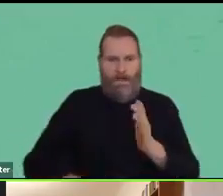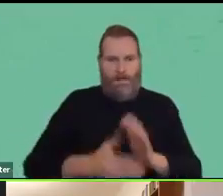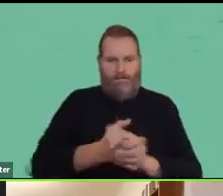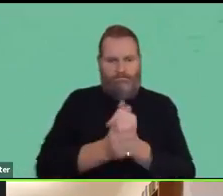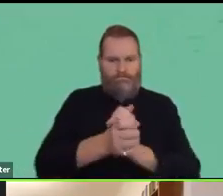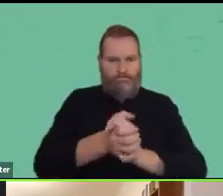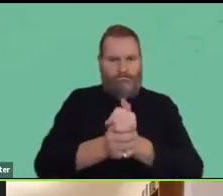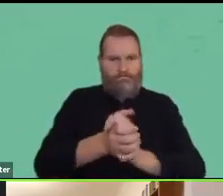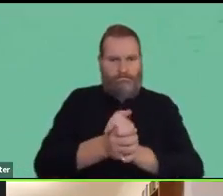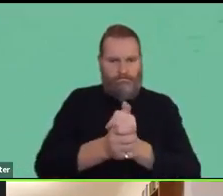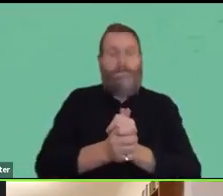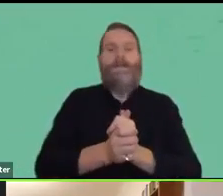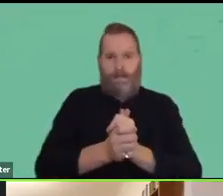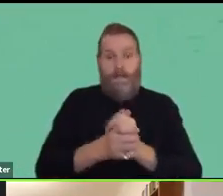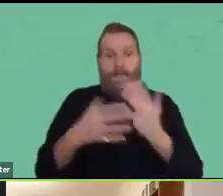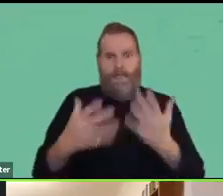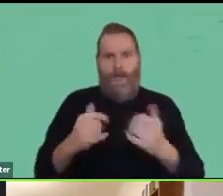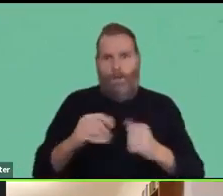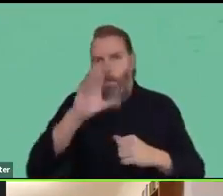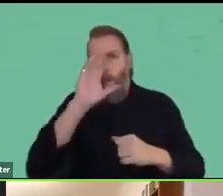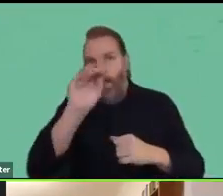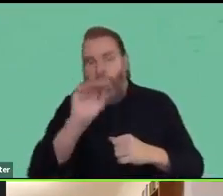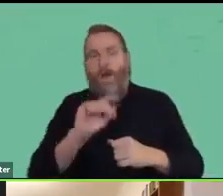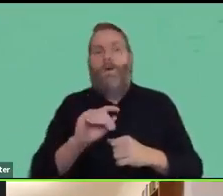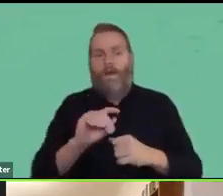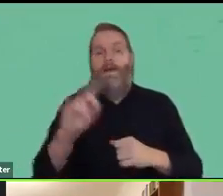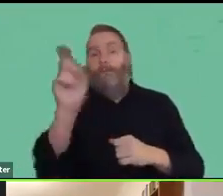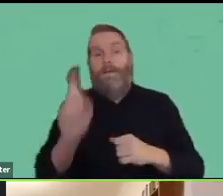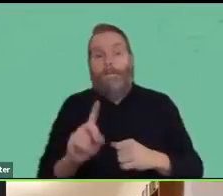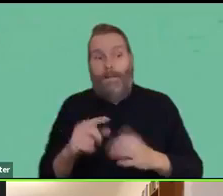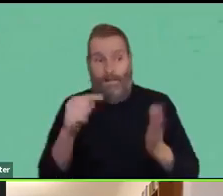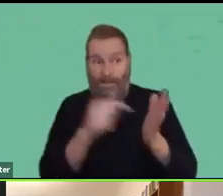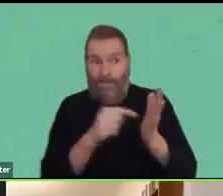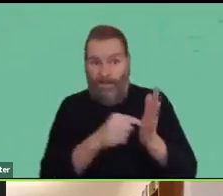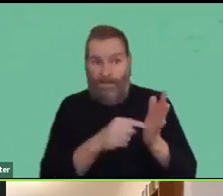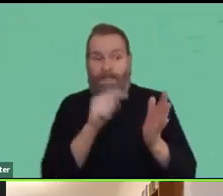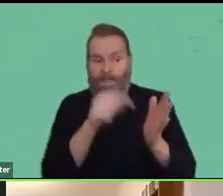know who's going on who's on their side and who we now need to hold to account for treating us